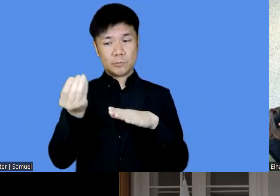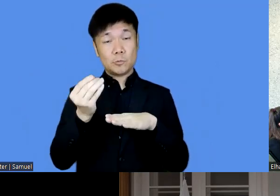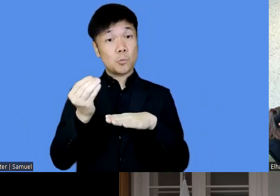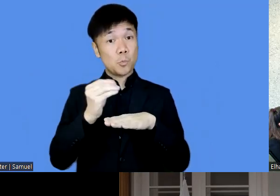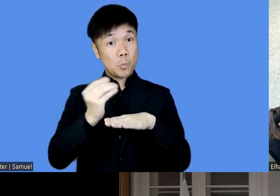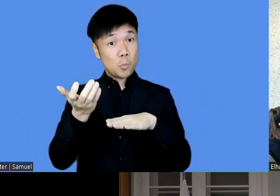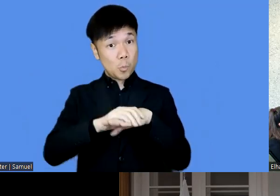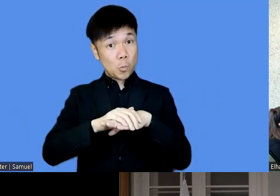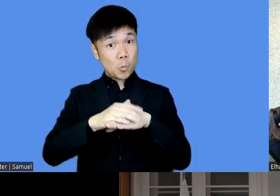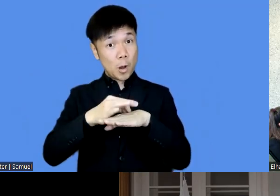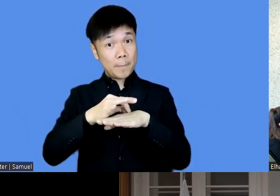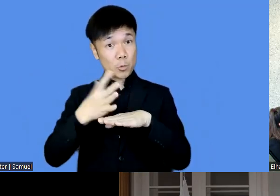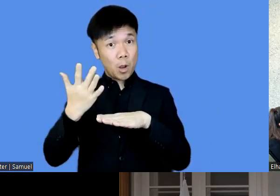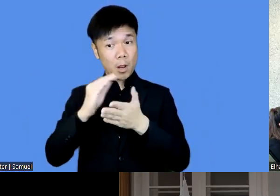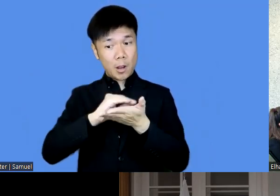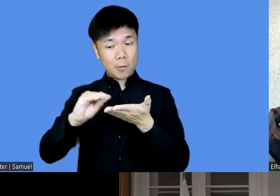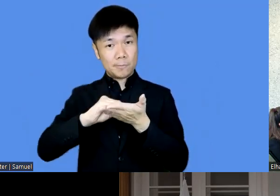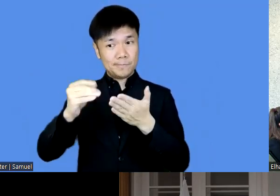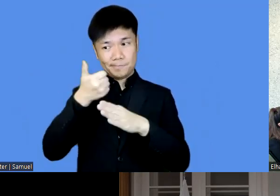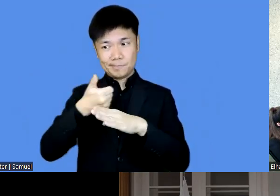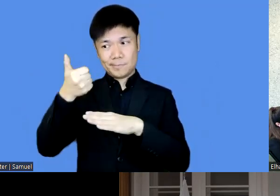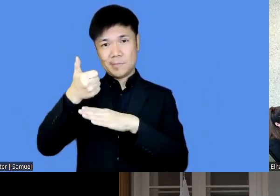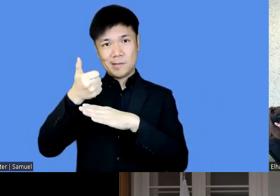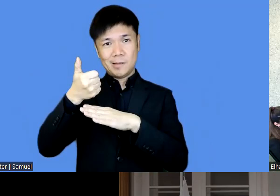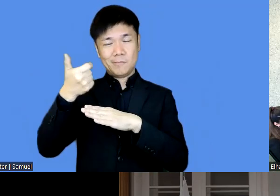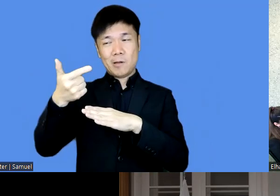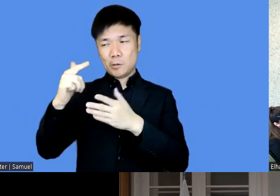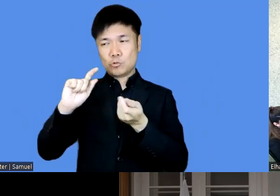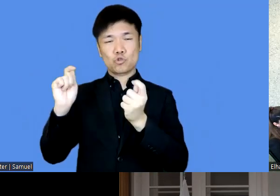term. The new Special Rapporteur may or may not take it.